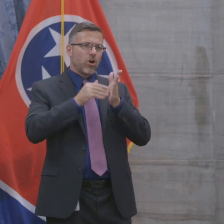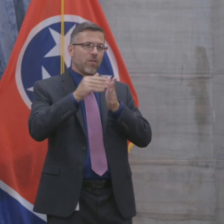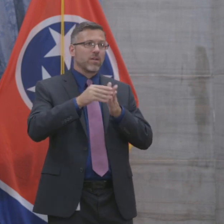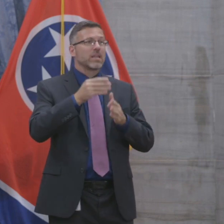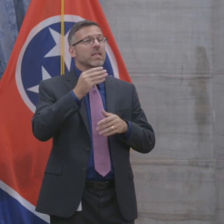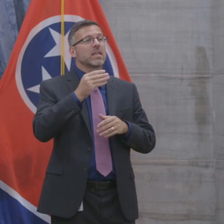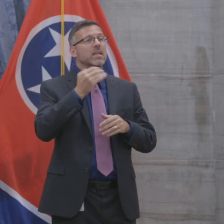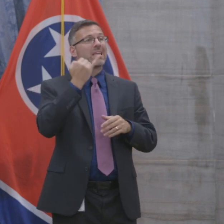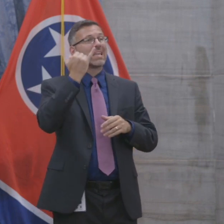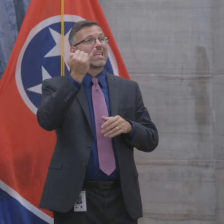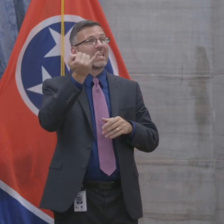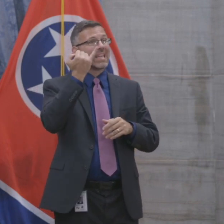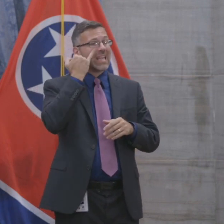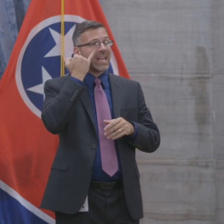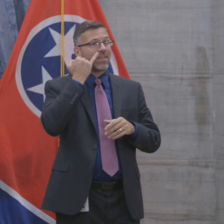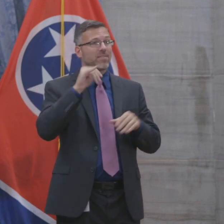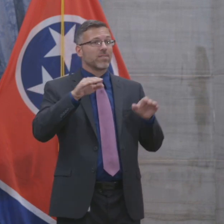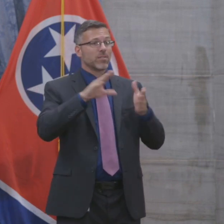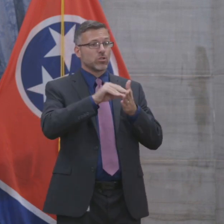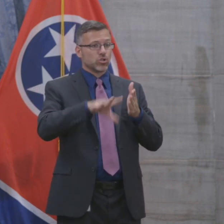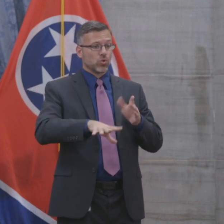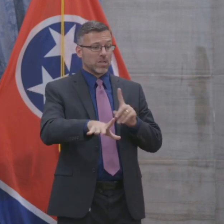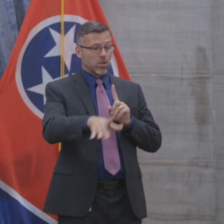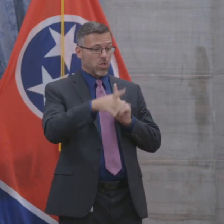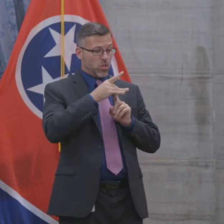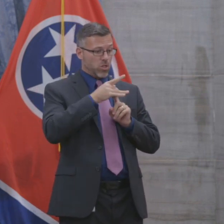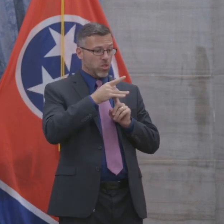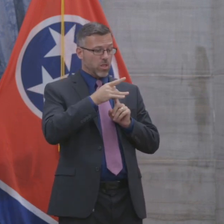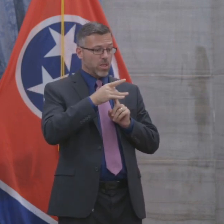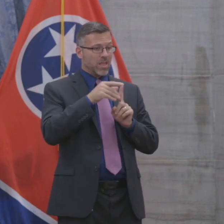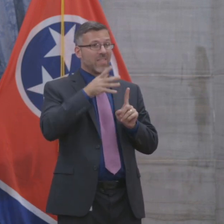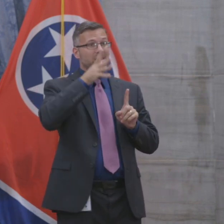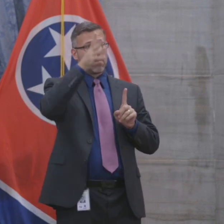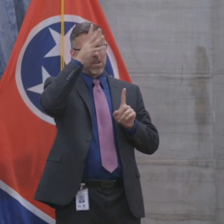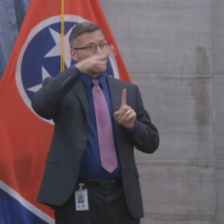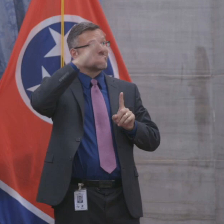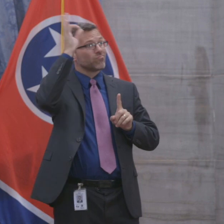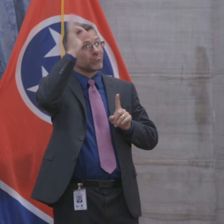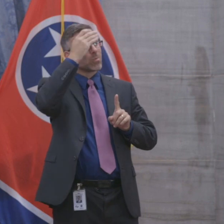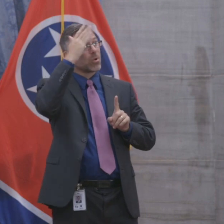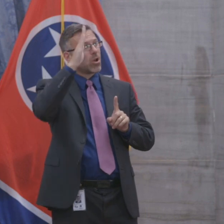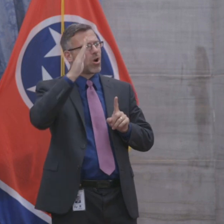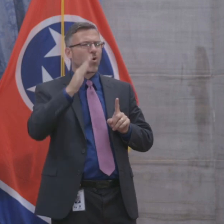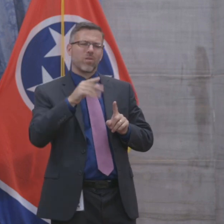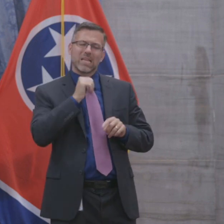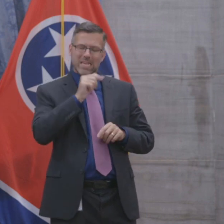to Department of Health? REPORTER: How can we access that information, if there's a possibility for that.